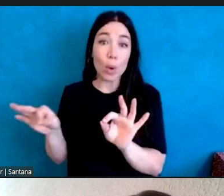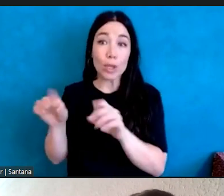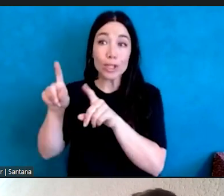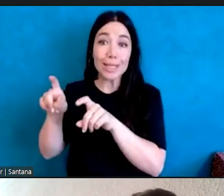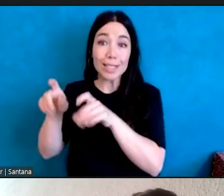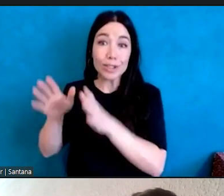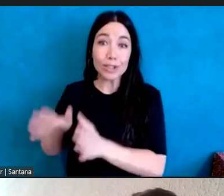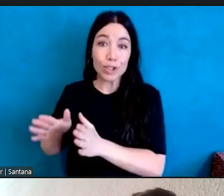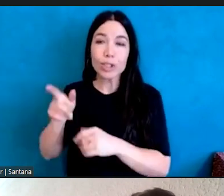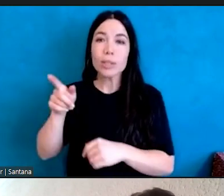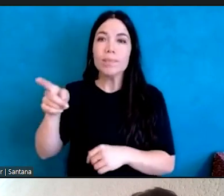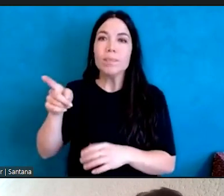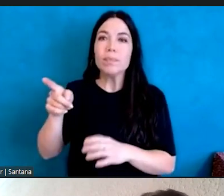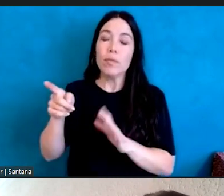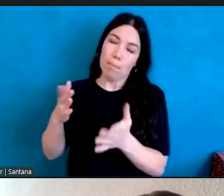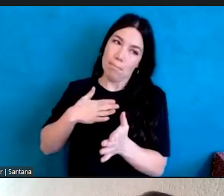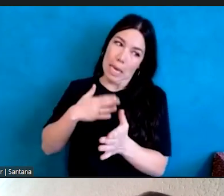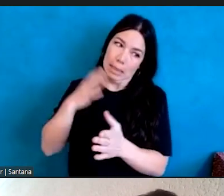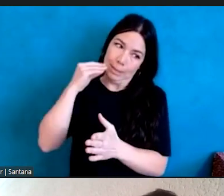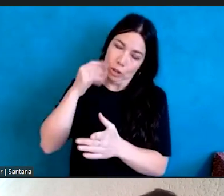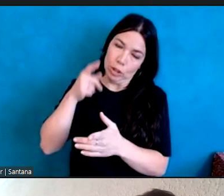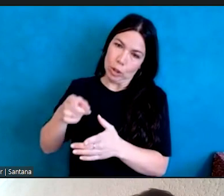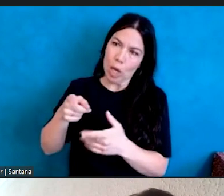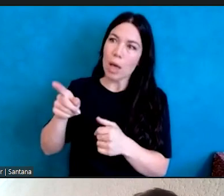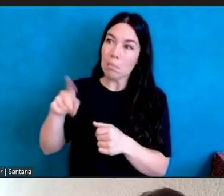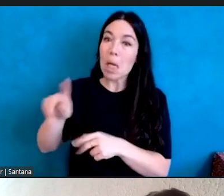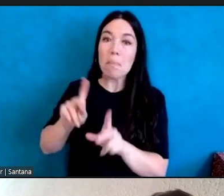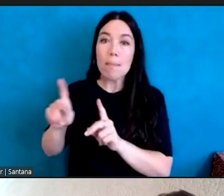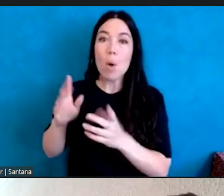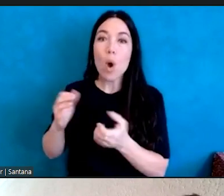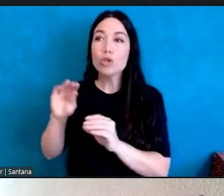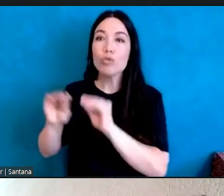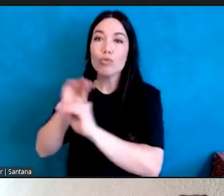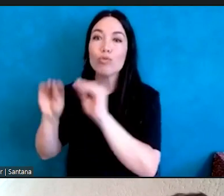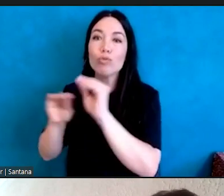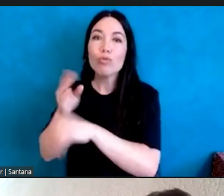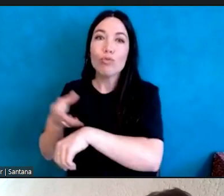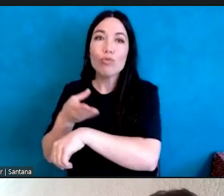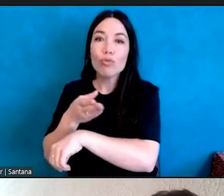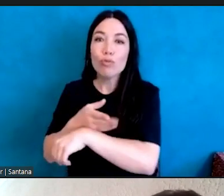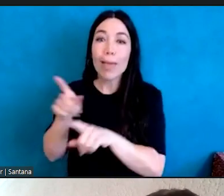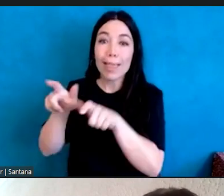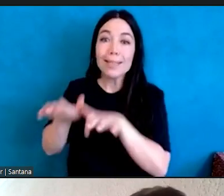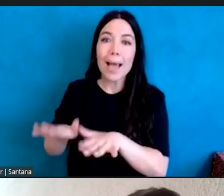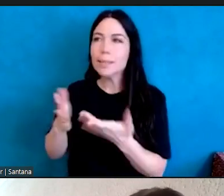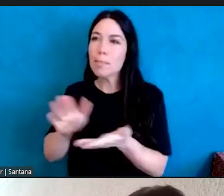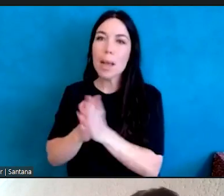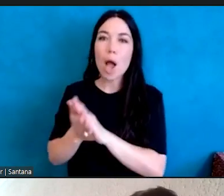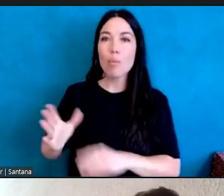from my experience at least, on improving the test or making better assessment. That's actually kind of the wrong part of the equation that we're looking at.